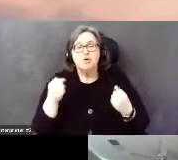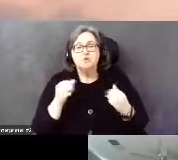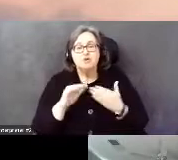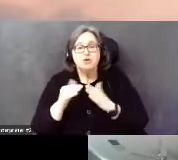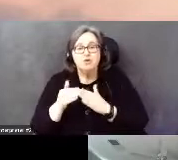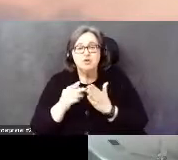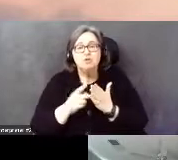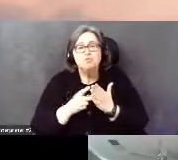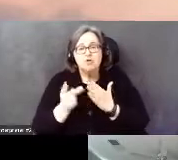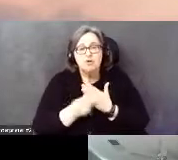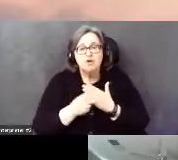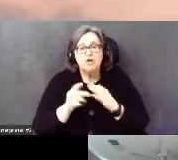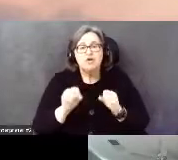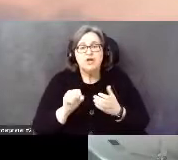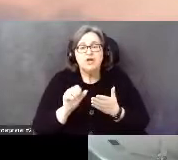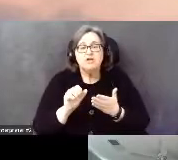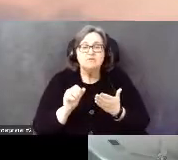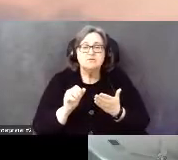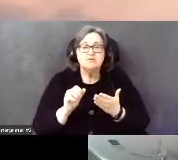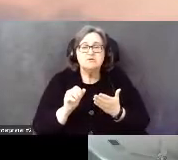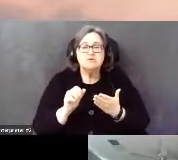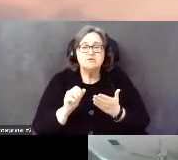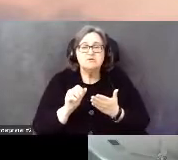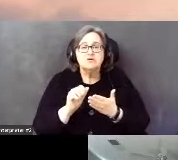can remove people early from the system.